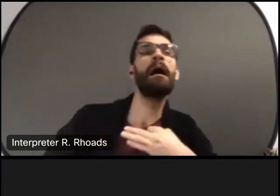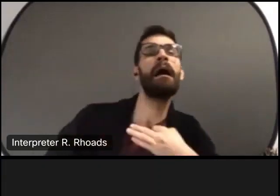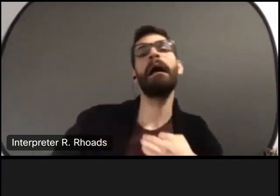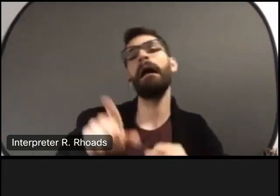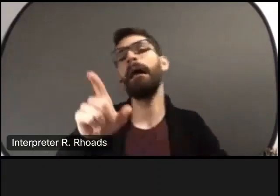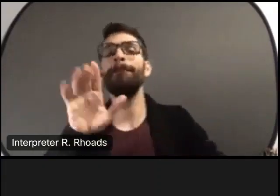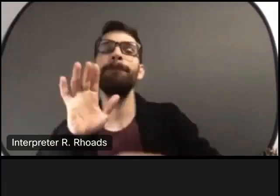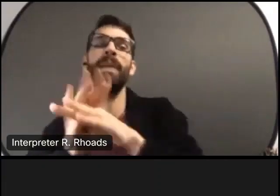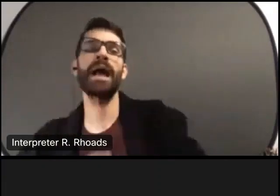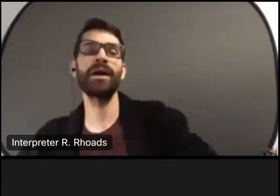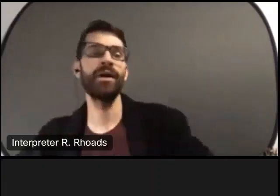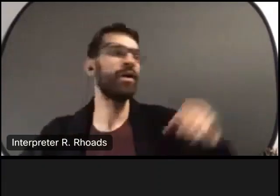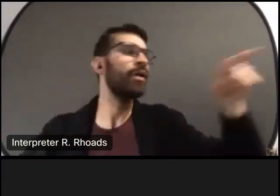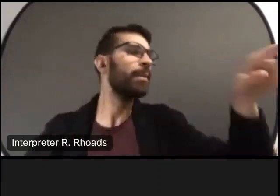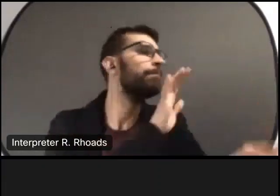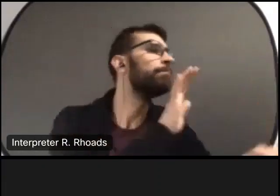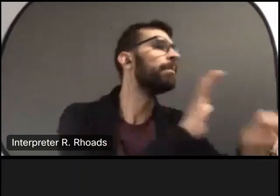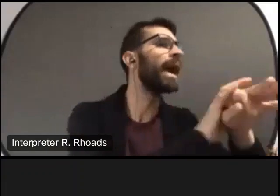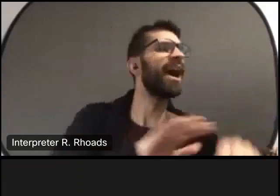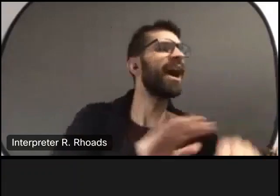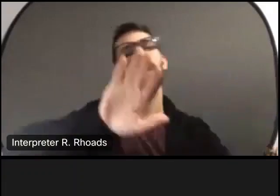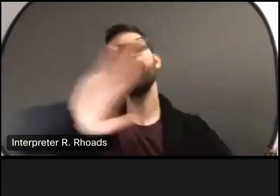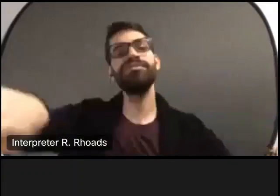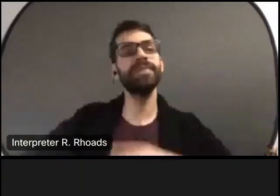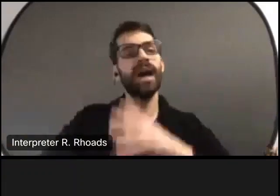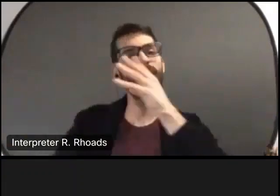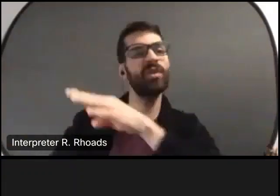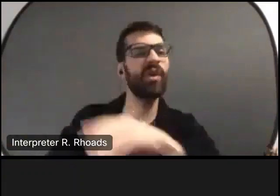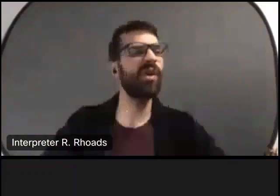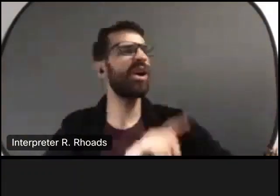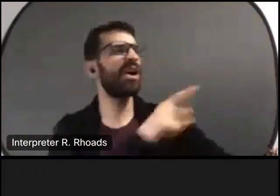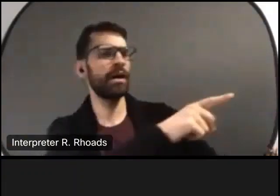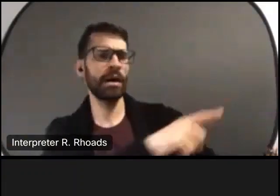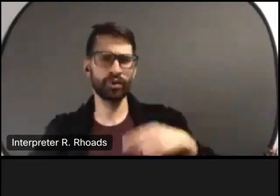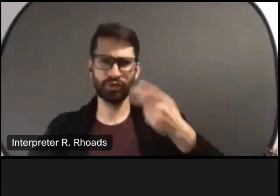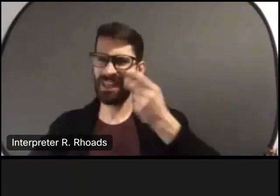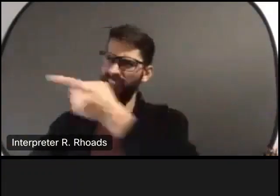they're ignored everyone in the room can see that you're ignoring that person, right? Or that you